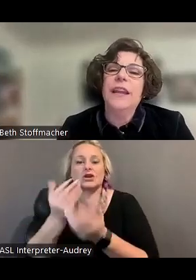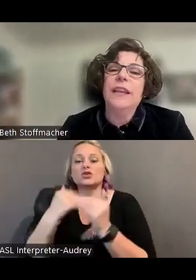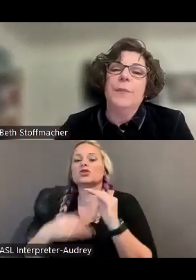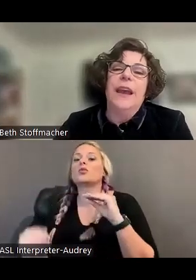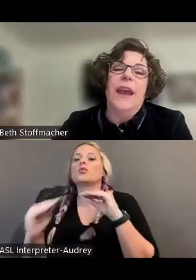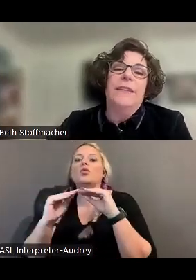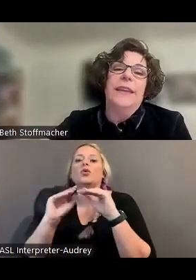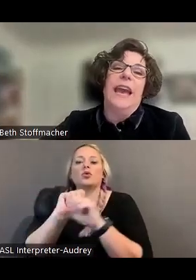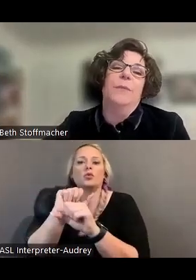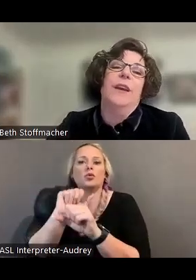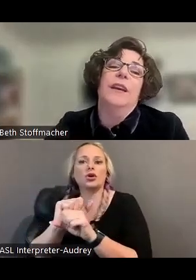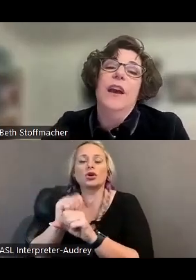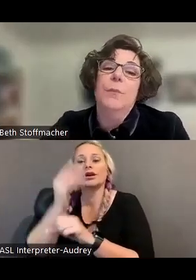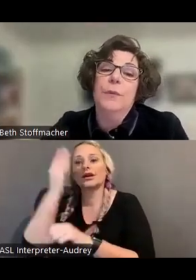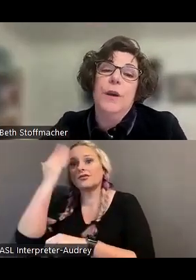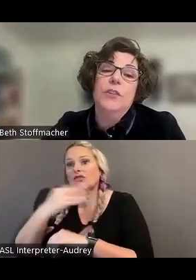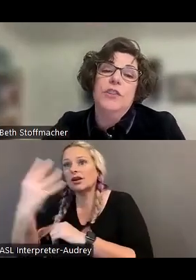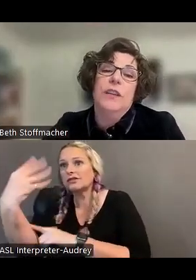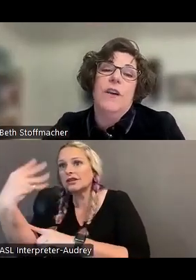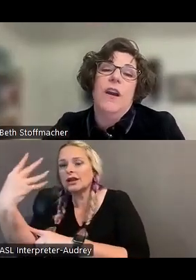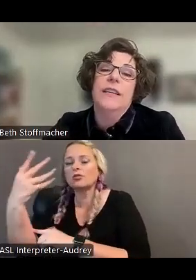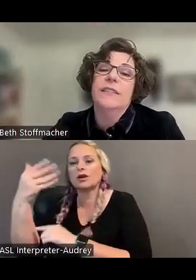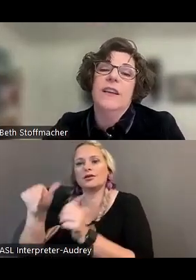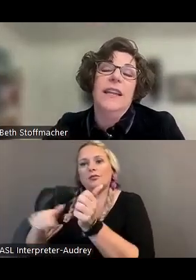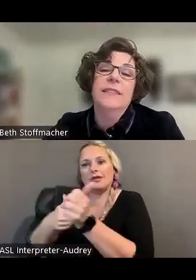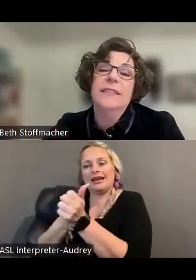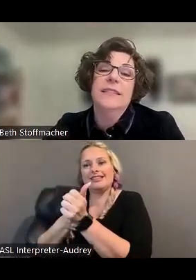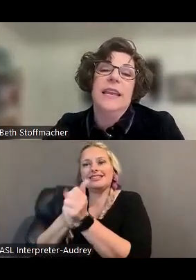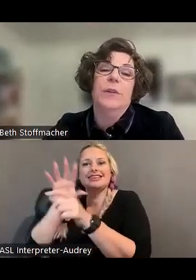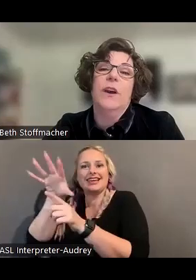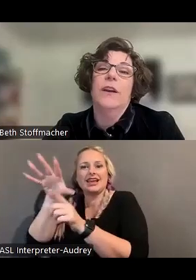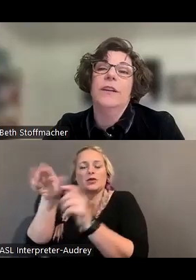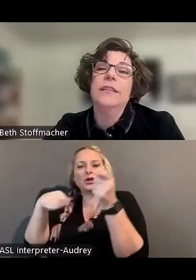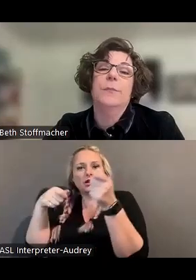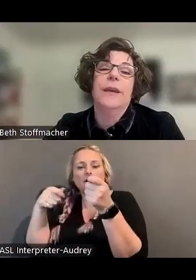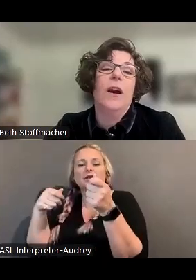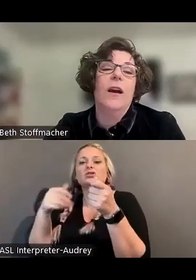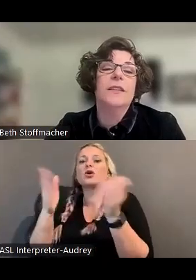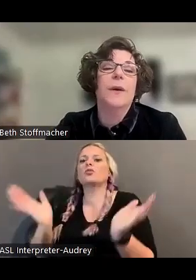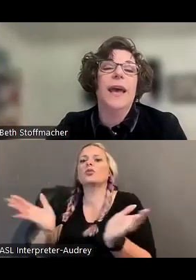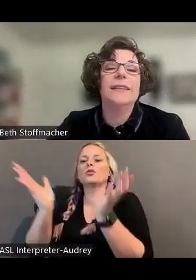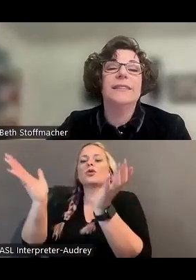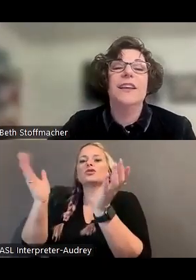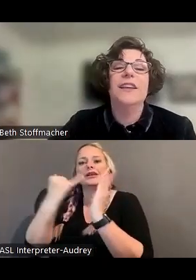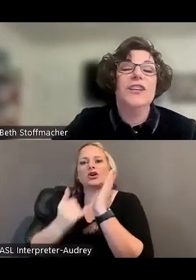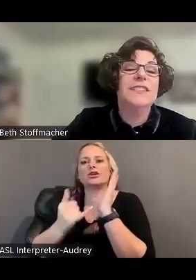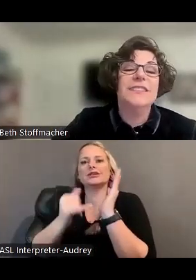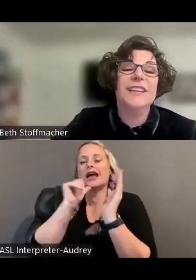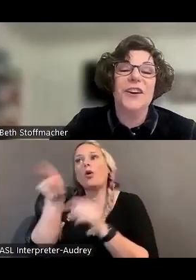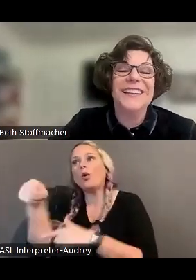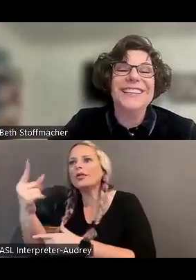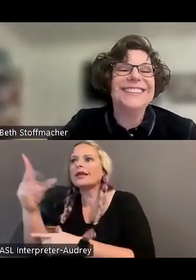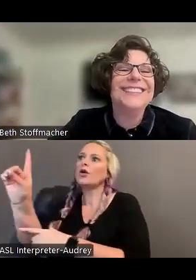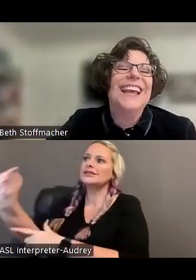and behind the camera. Promotion of artists, not as a disabled artist, but also as just an artist,